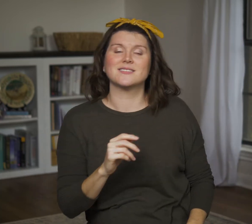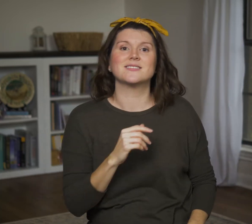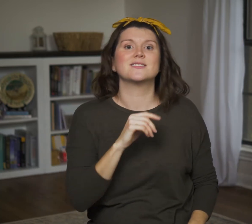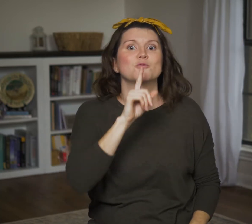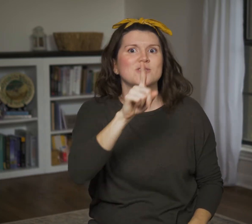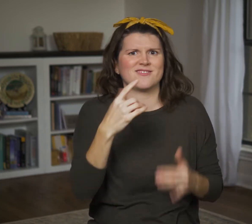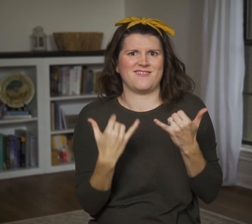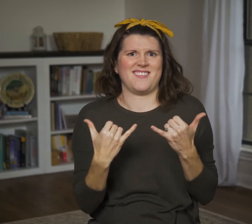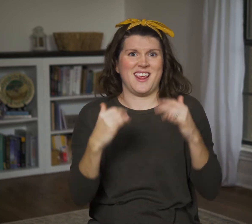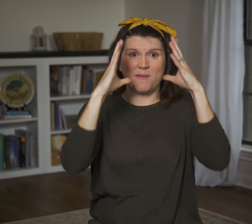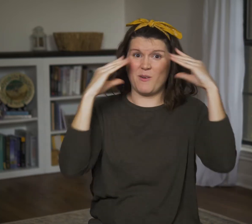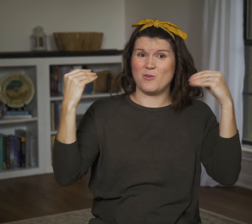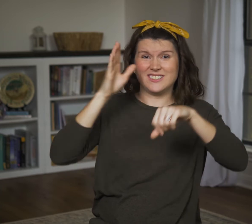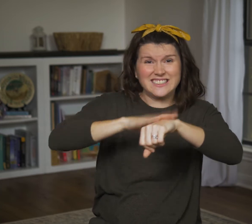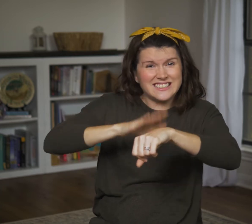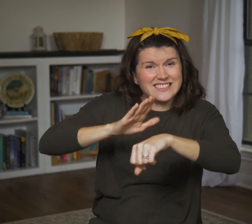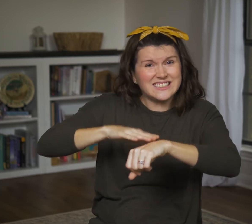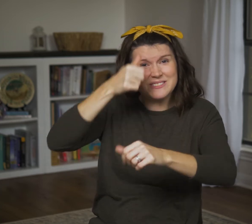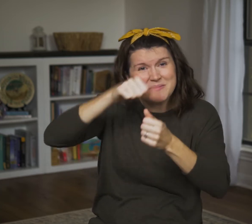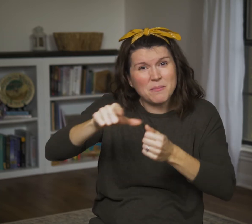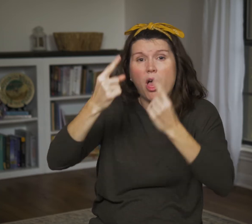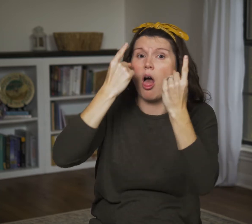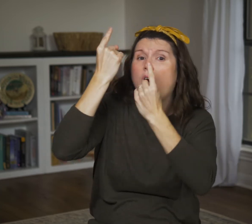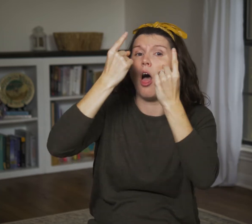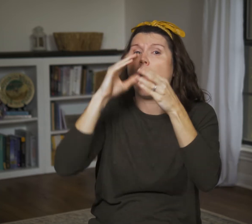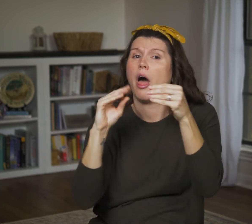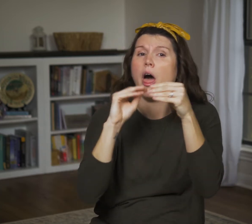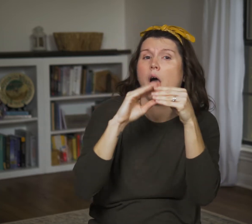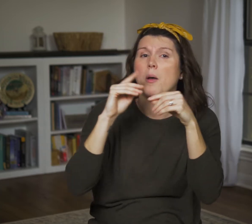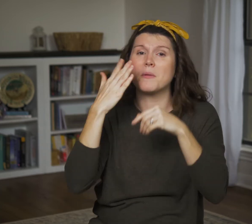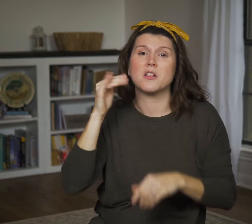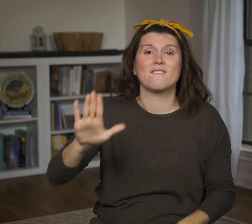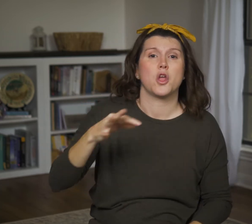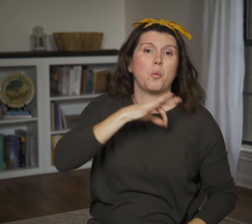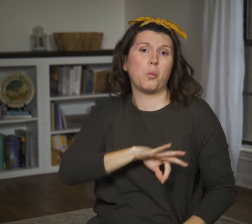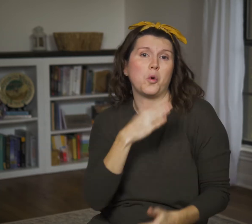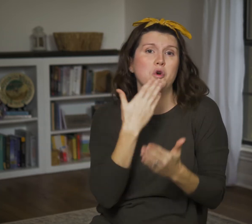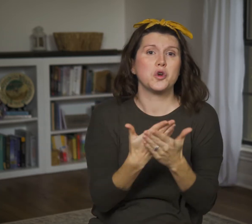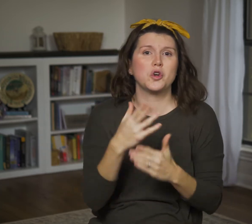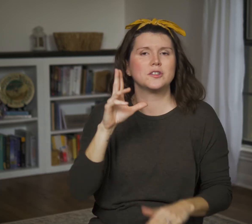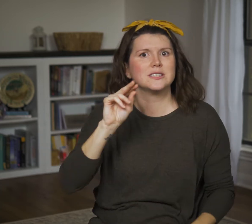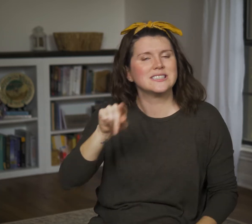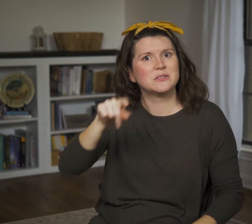In fact, right after Moses warns them against thinking it’s because of their goodness,